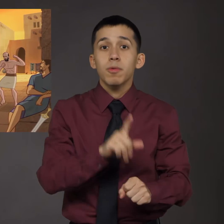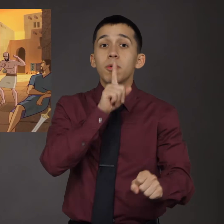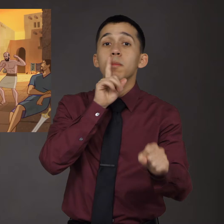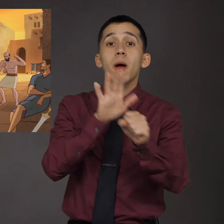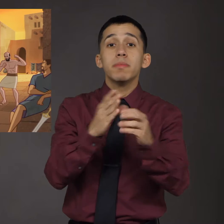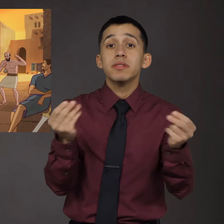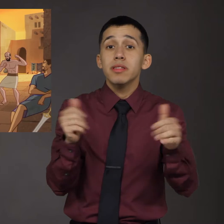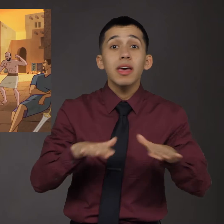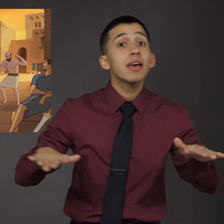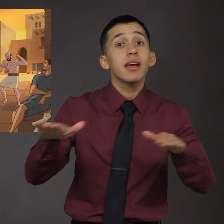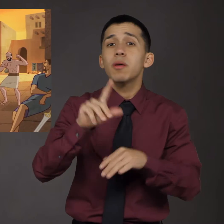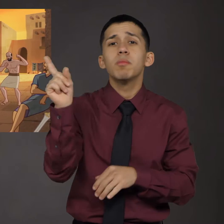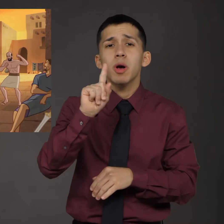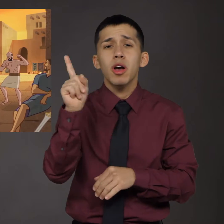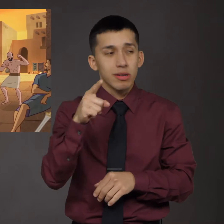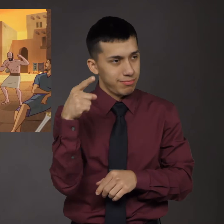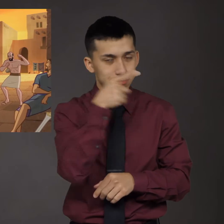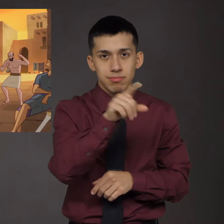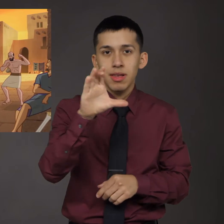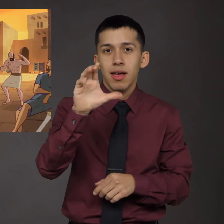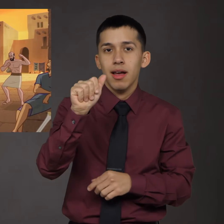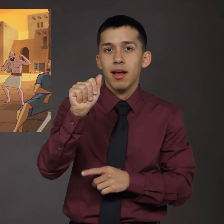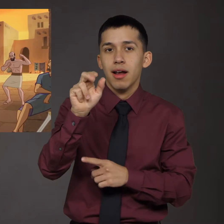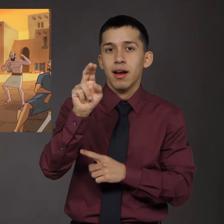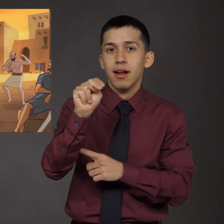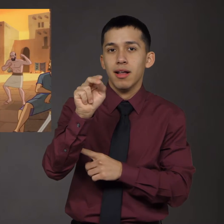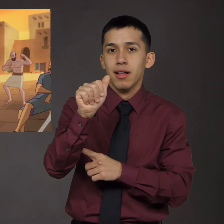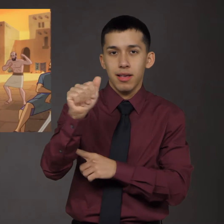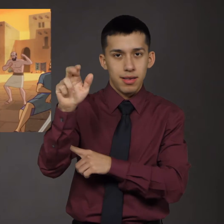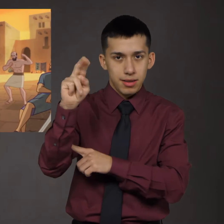The promised land was in Canaan,